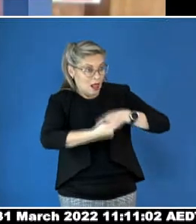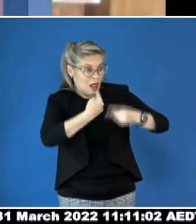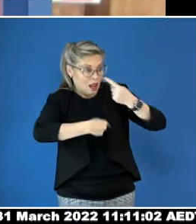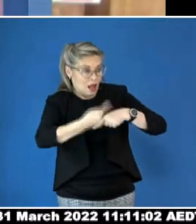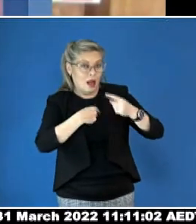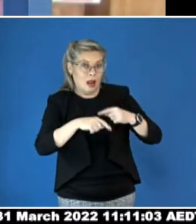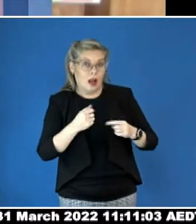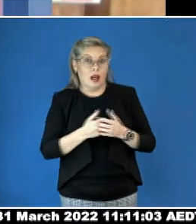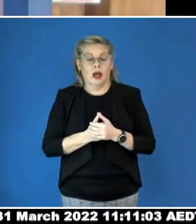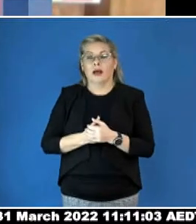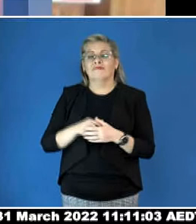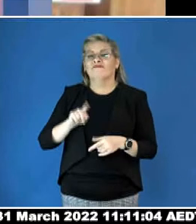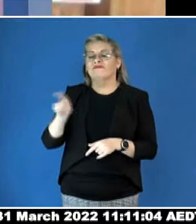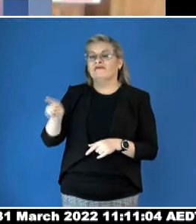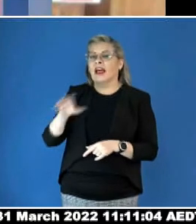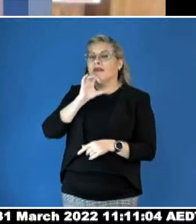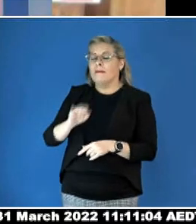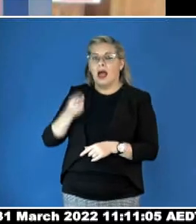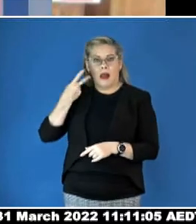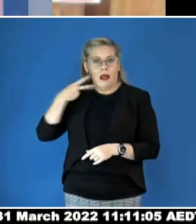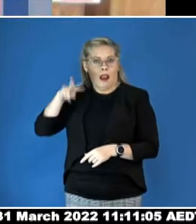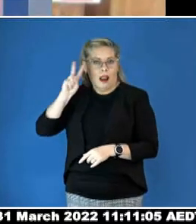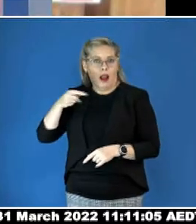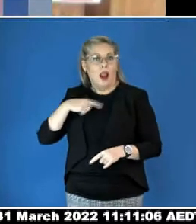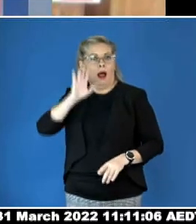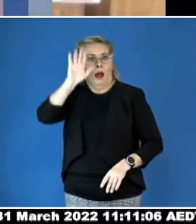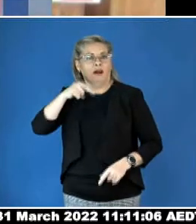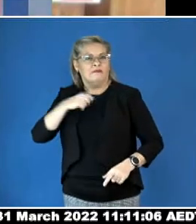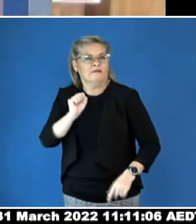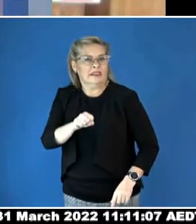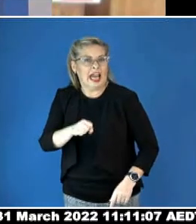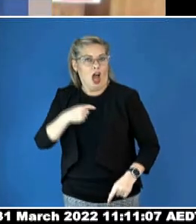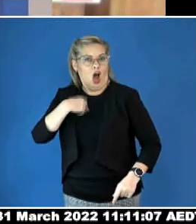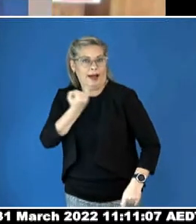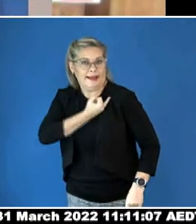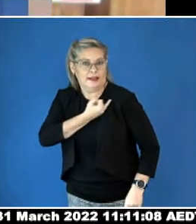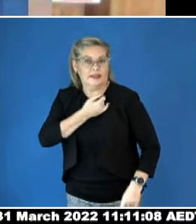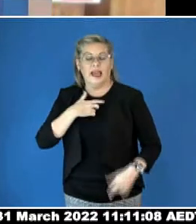He changed his mind lots of times in the court and changed his plea from guilty to not